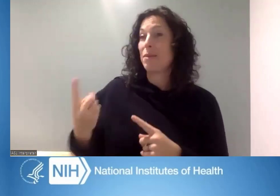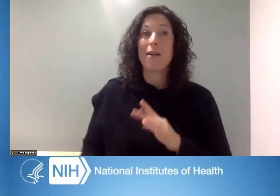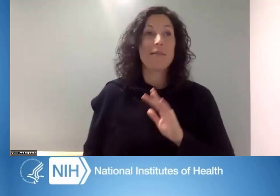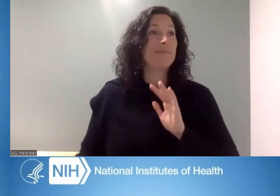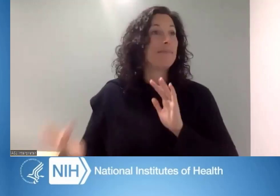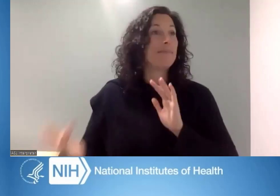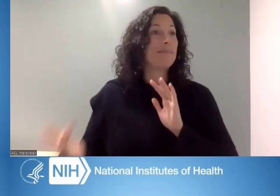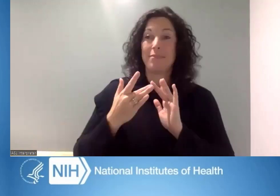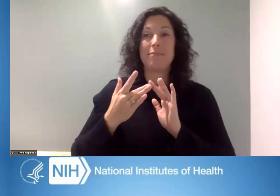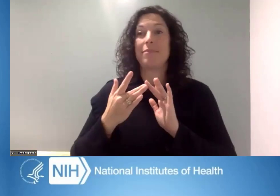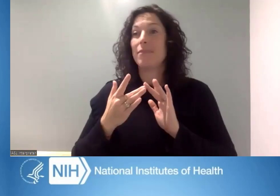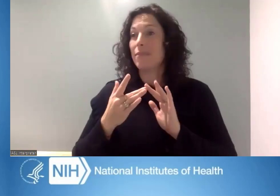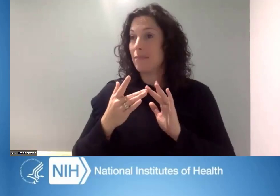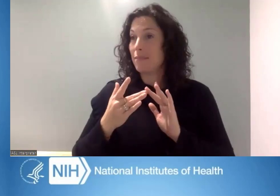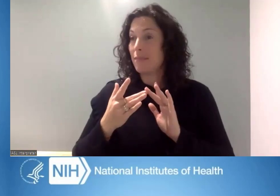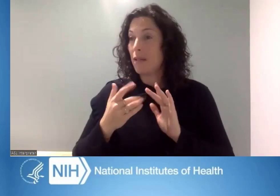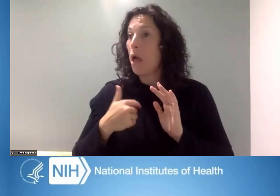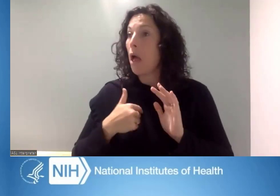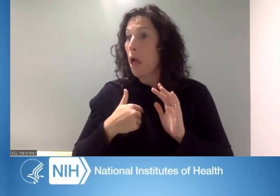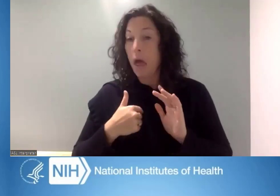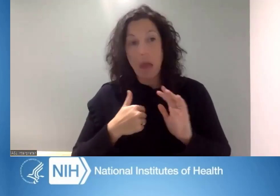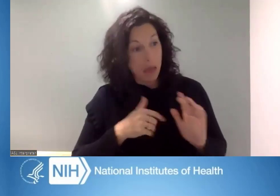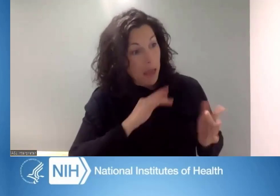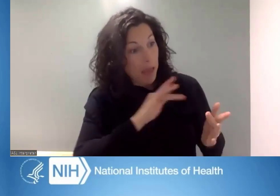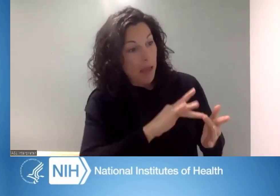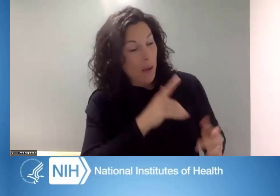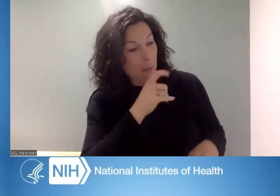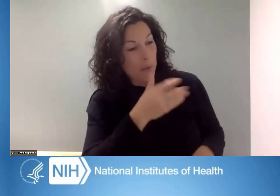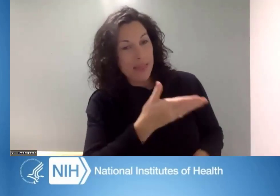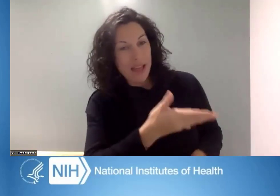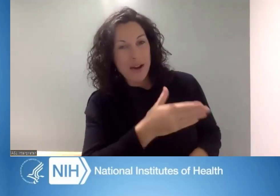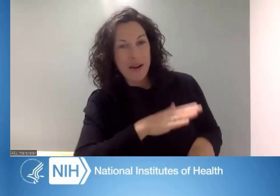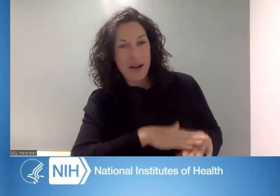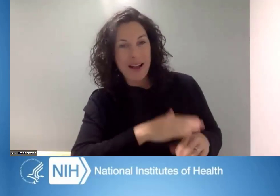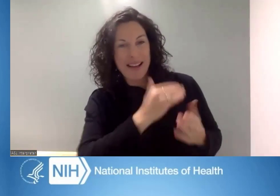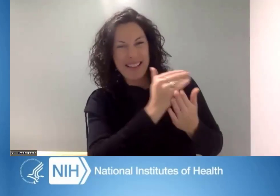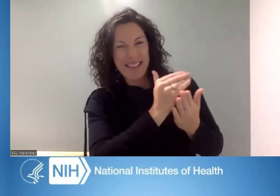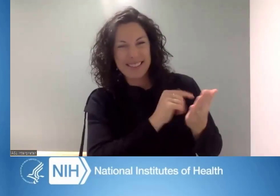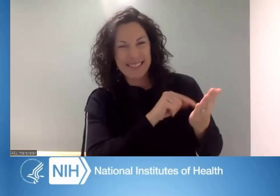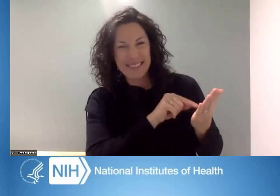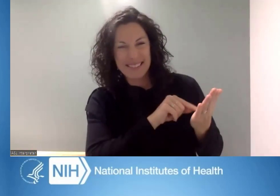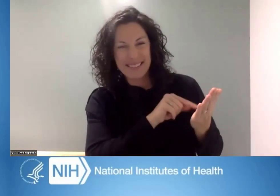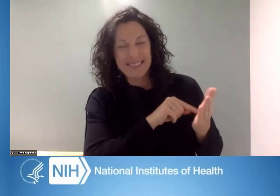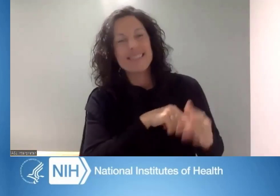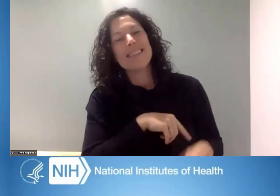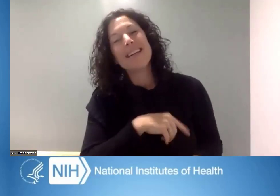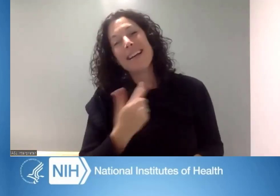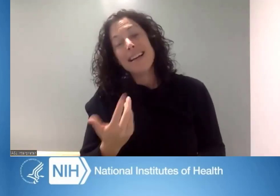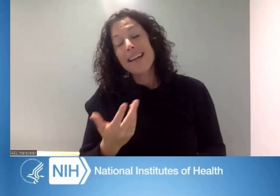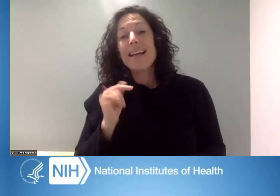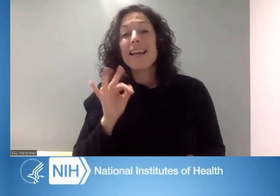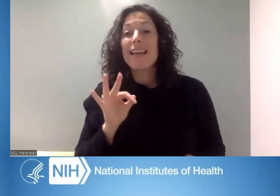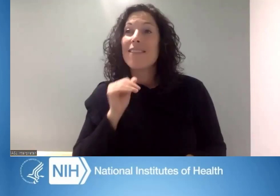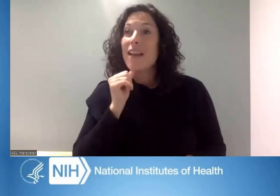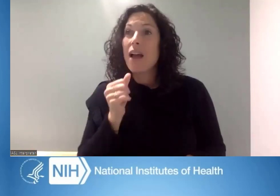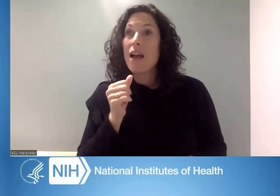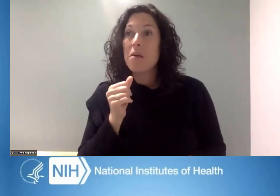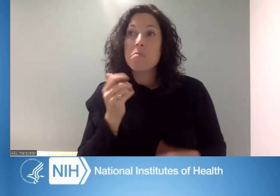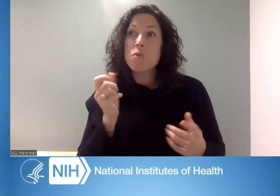and I might contact the person who's listed in the FOA myself. Other than that, if you just want to bounce the ideas off,